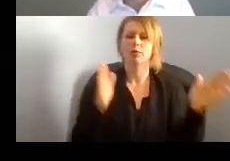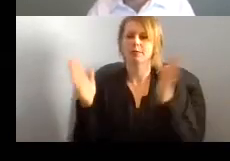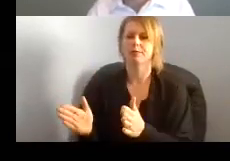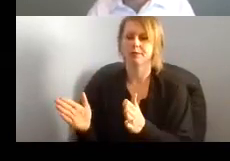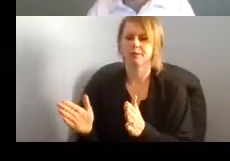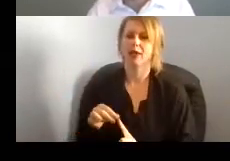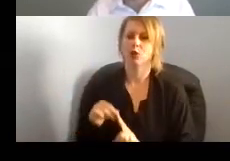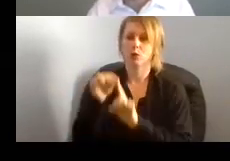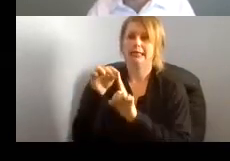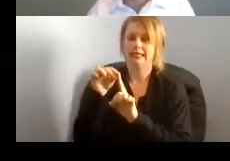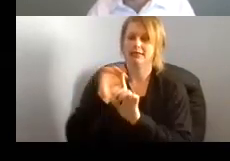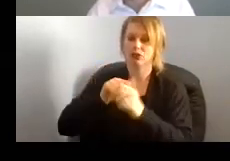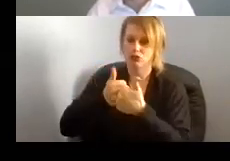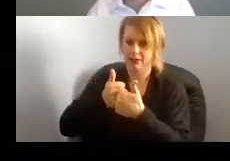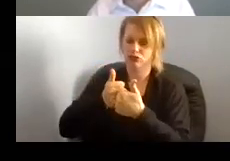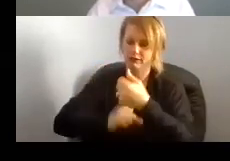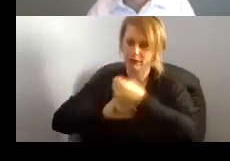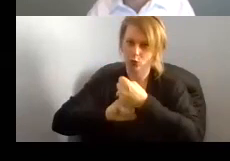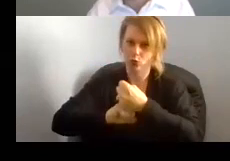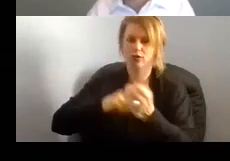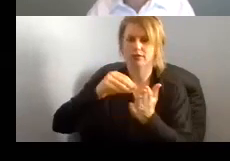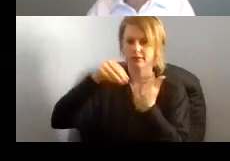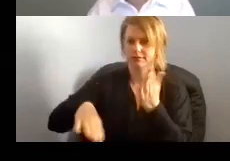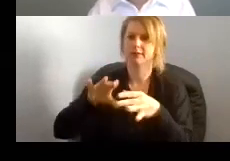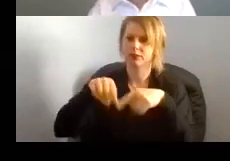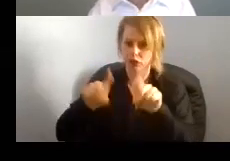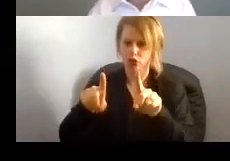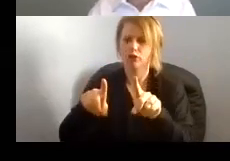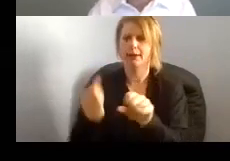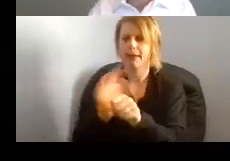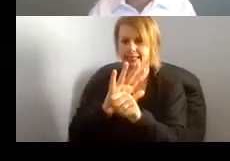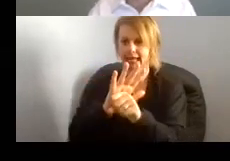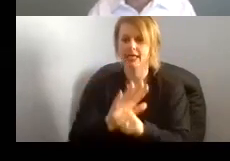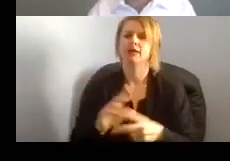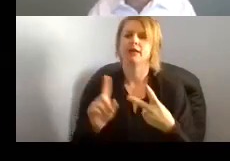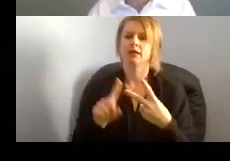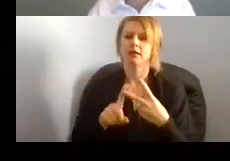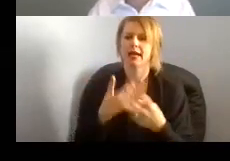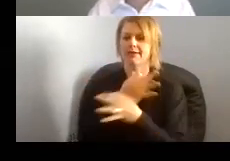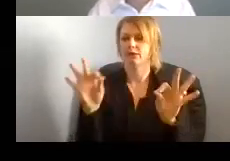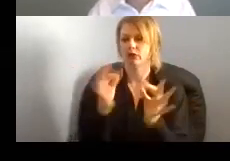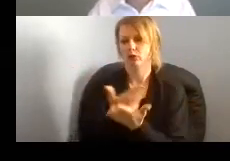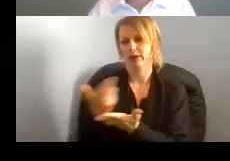challenges of supporting grieving students during the pandemic and some free resources from the Coalition to Support Grieving Students